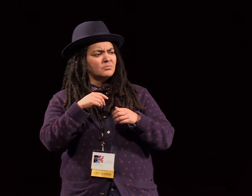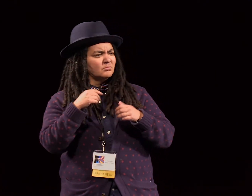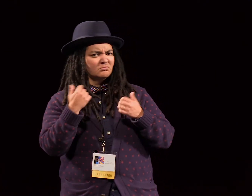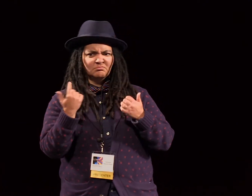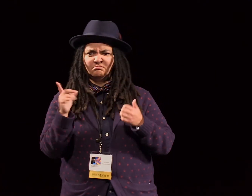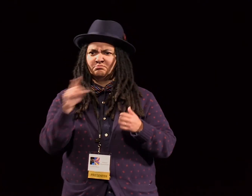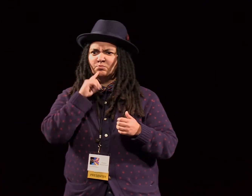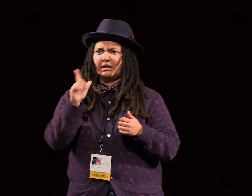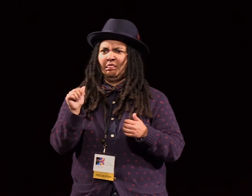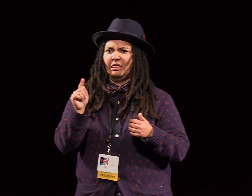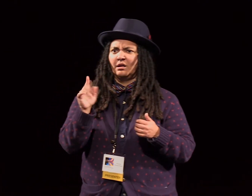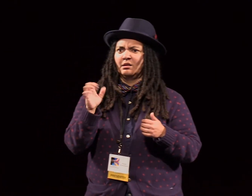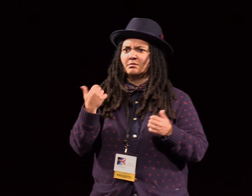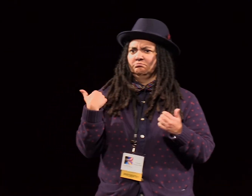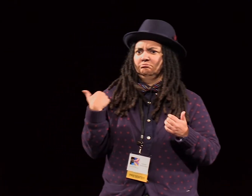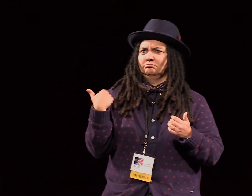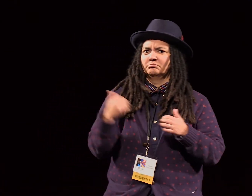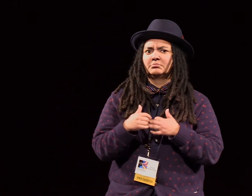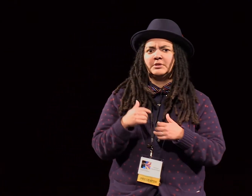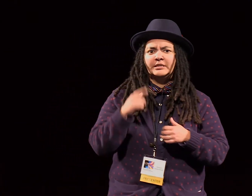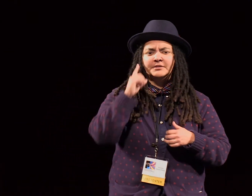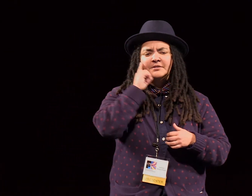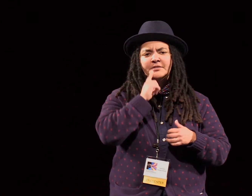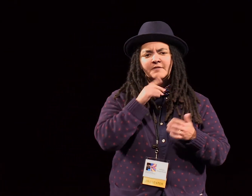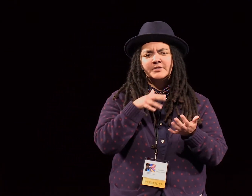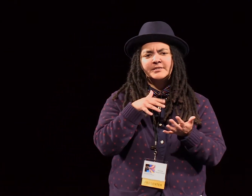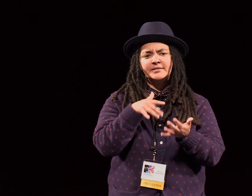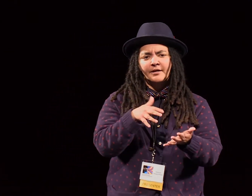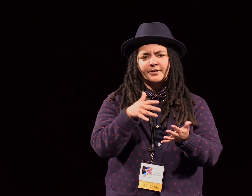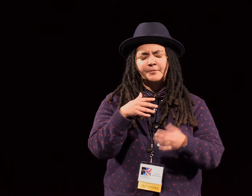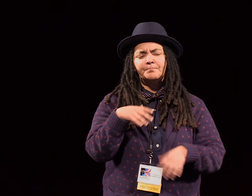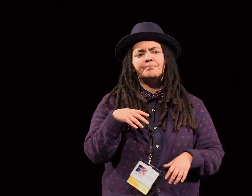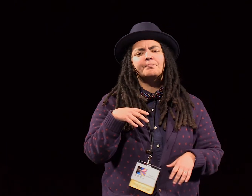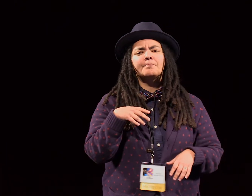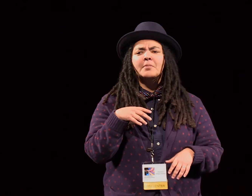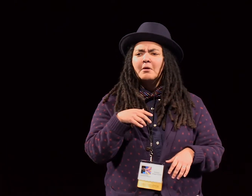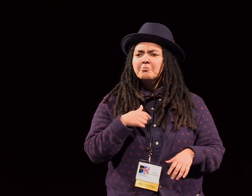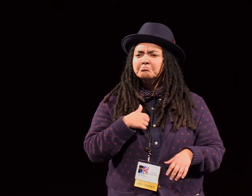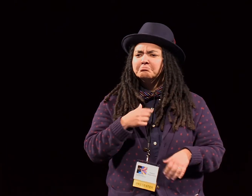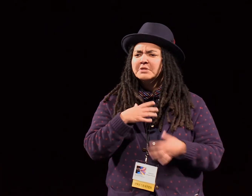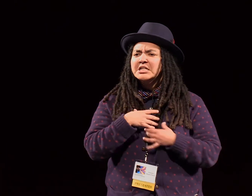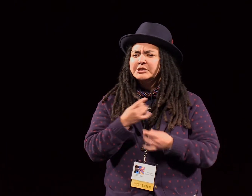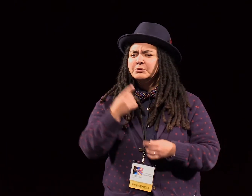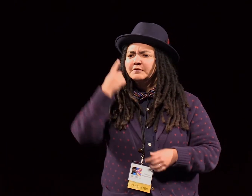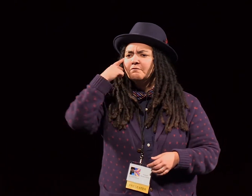Intersectionality and that concept. We hear about that often within Deaf studies.